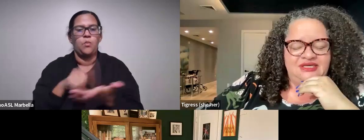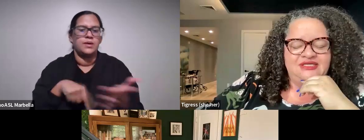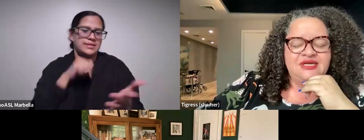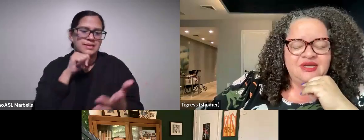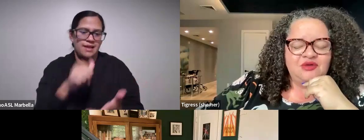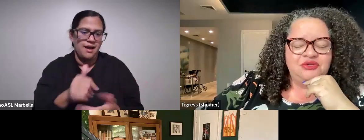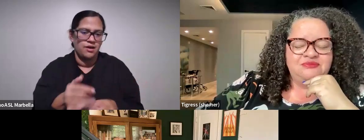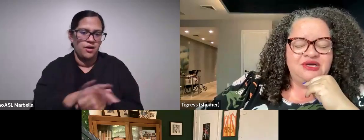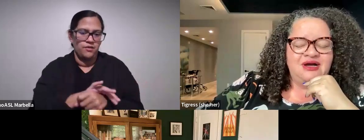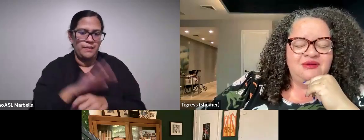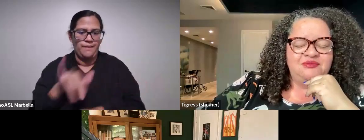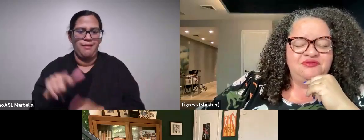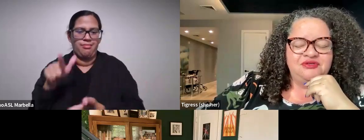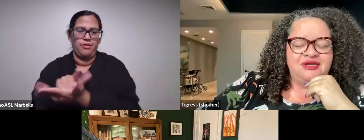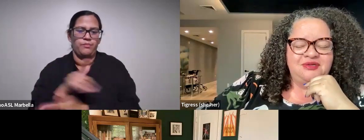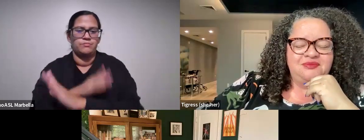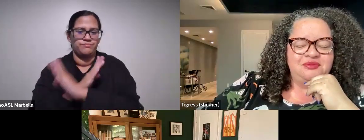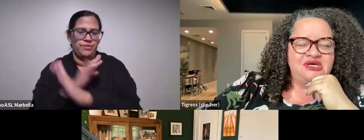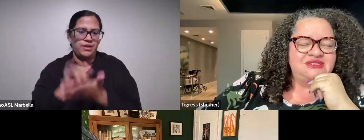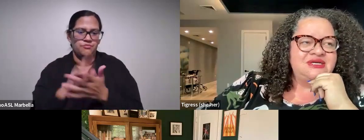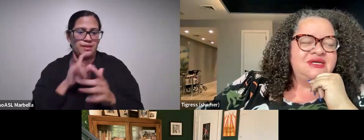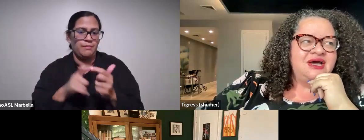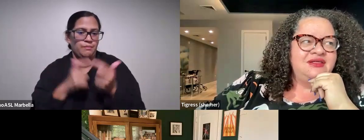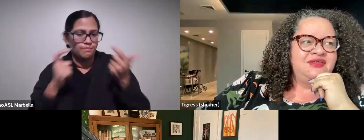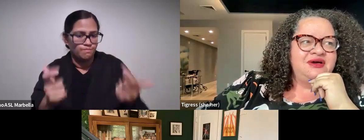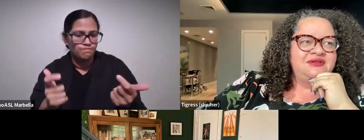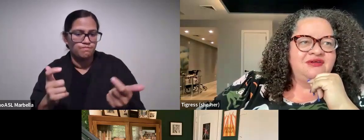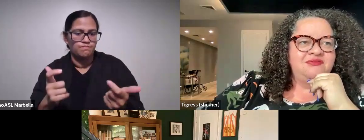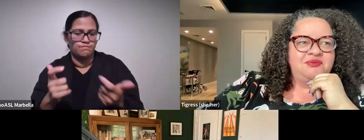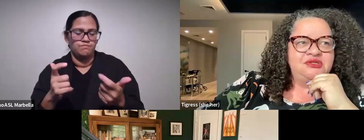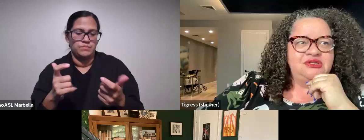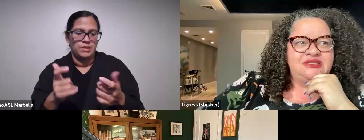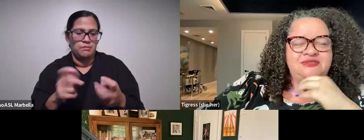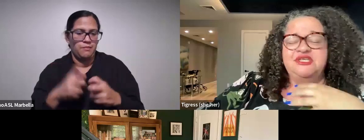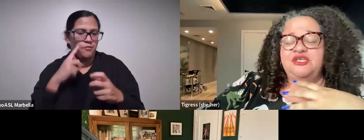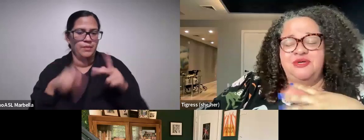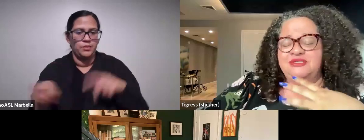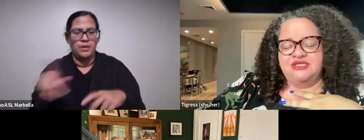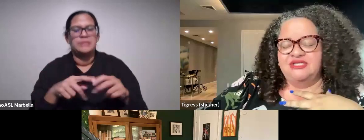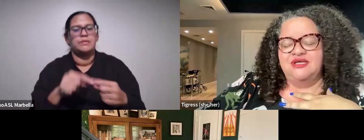think is a really big aha moment for a lot of people because I think a lot of people, especially in the US context,